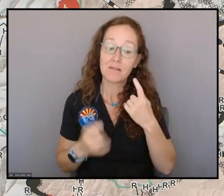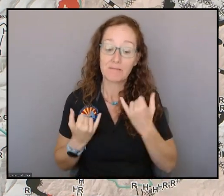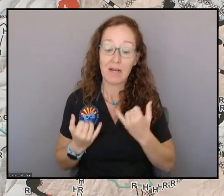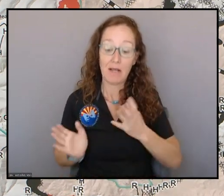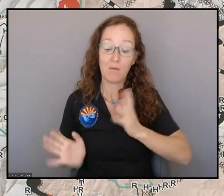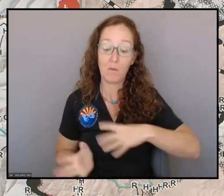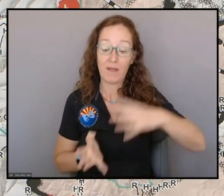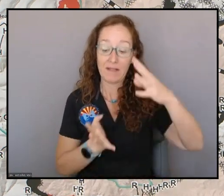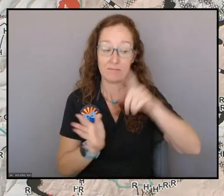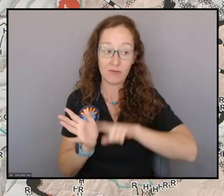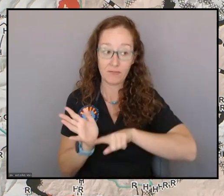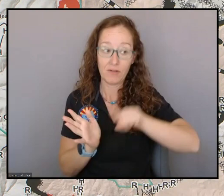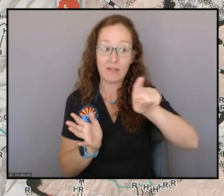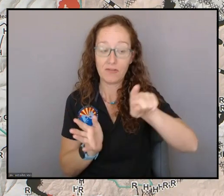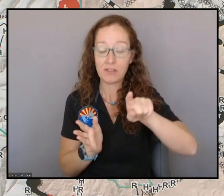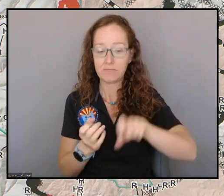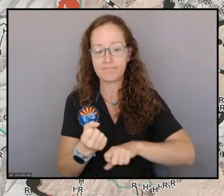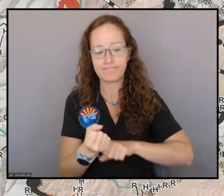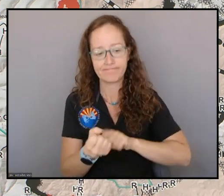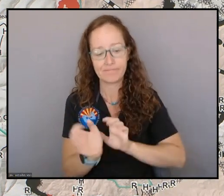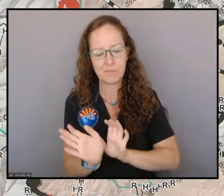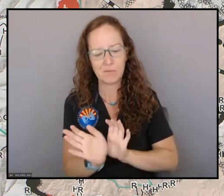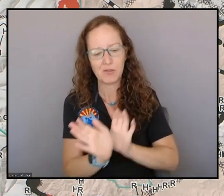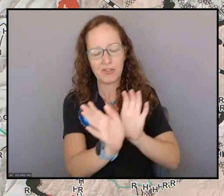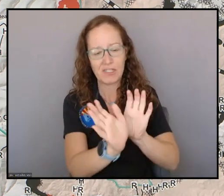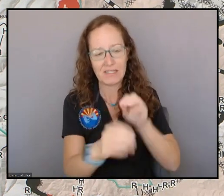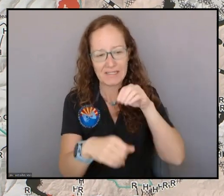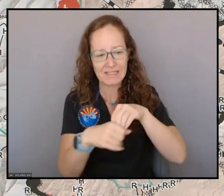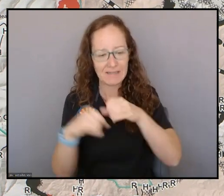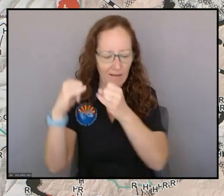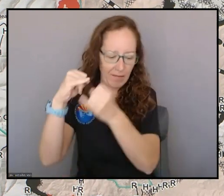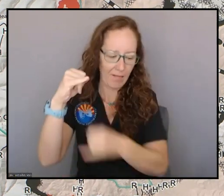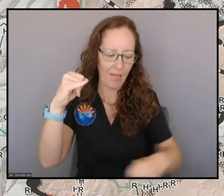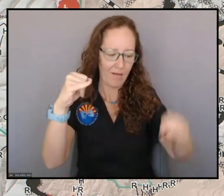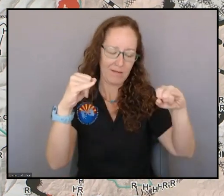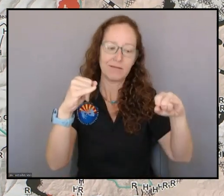fire back onto itself and allows it to back at a more